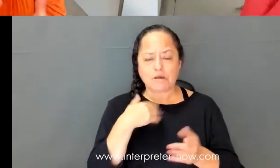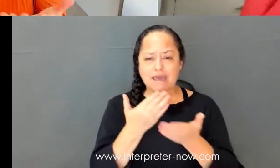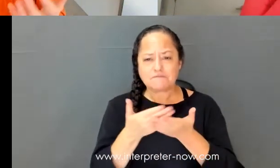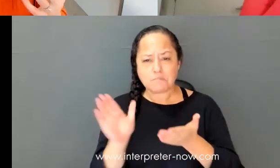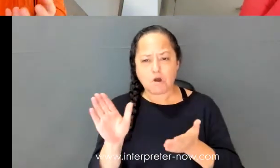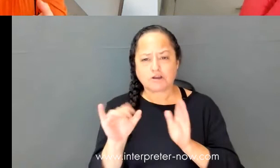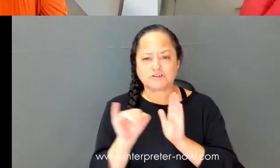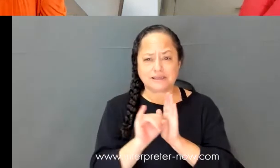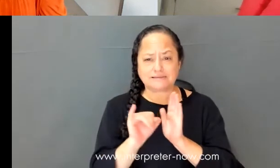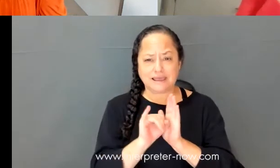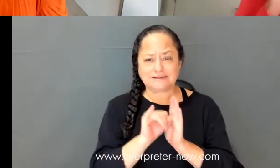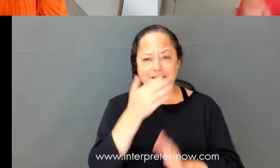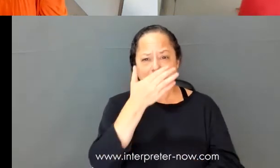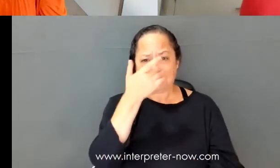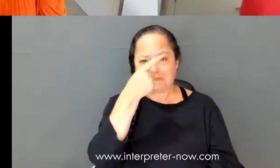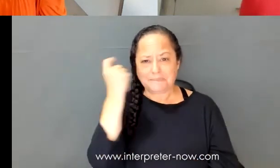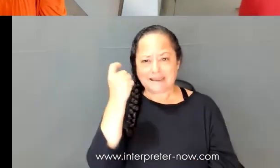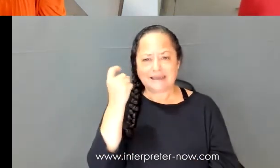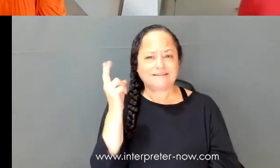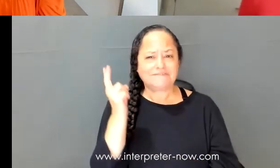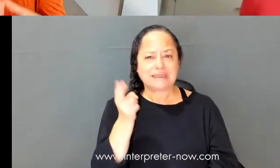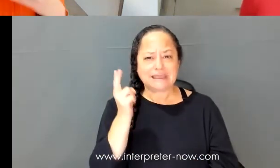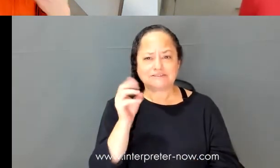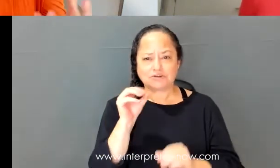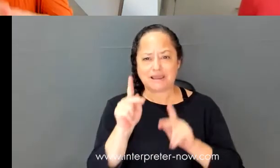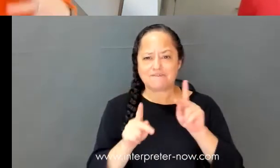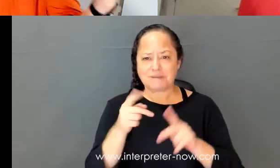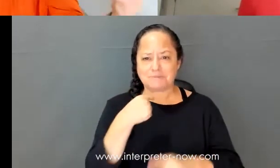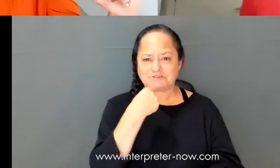It is because it is the history of people telling you you're not good enough.